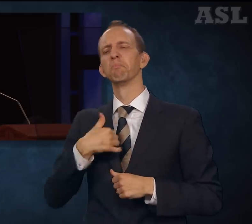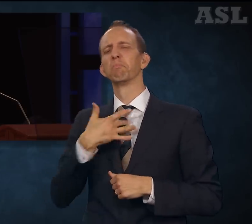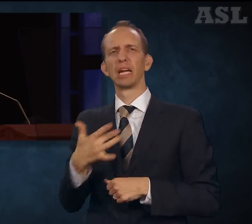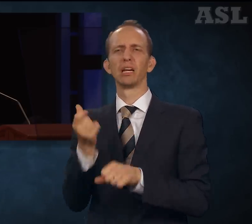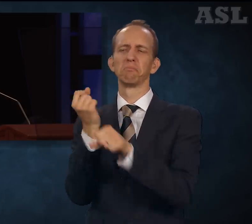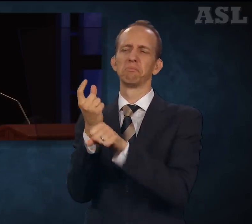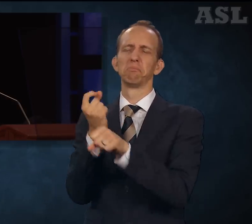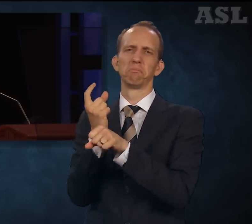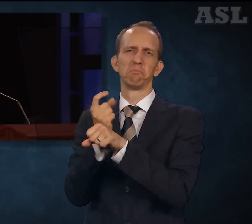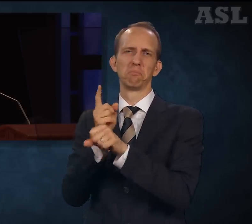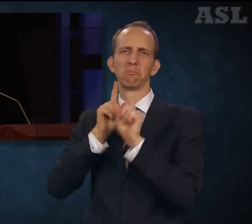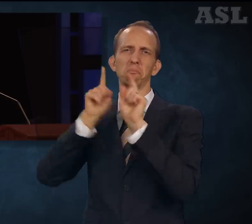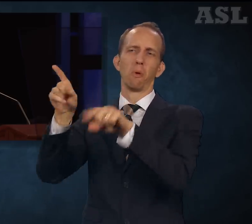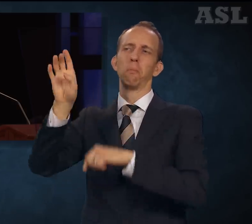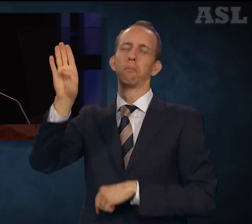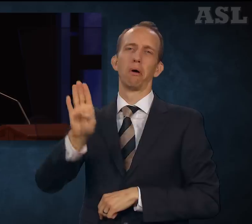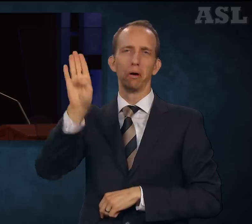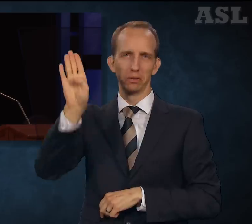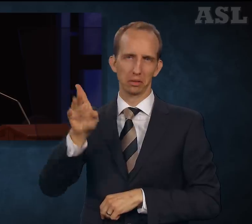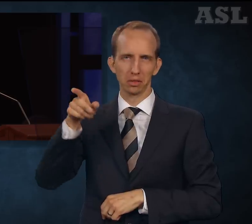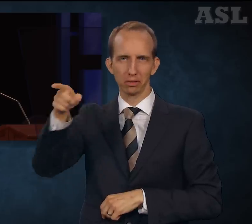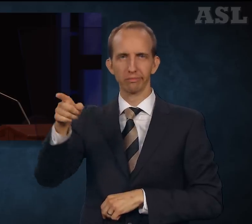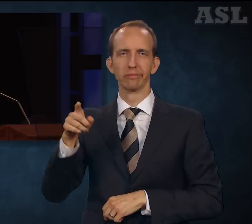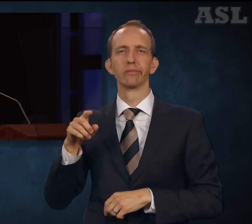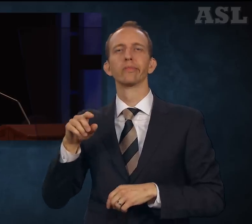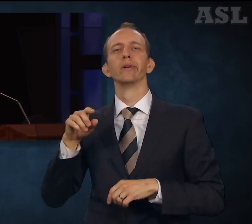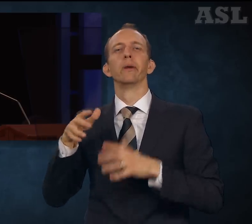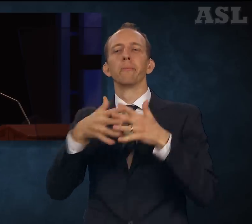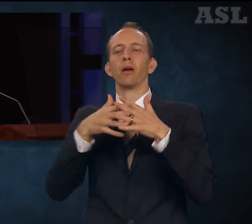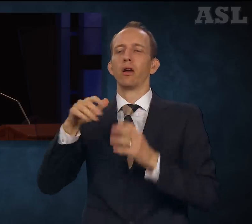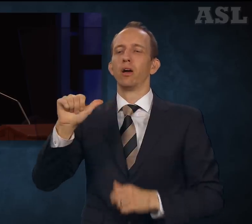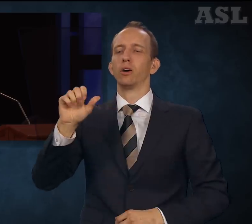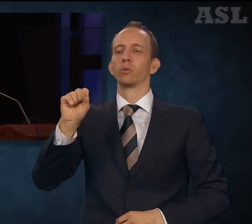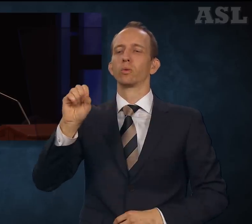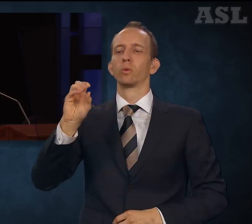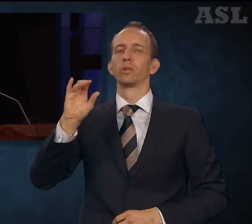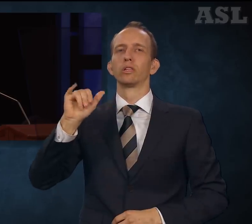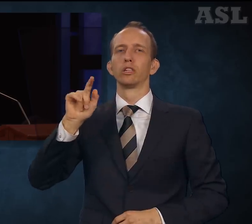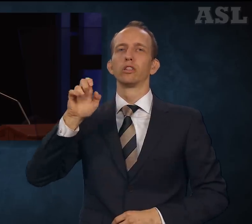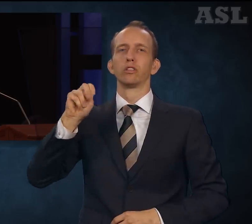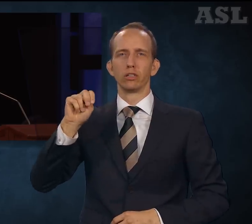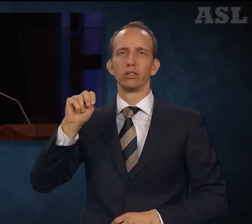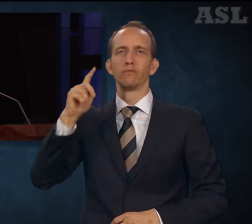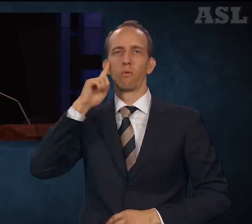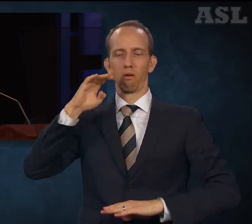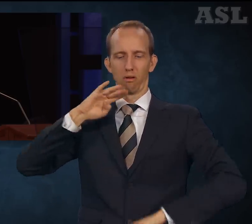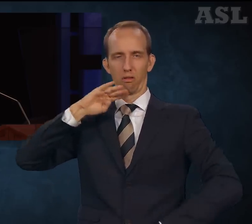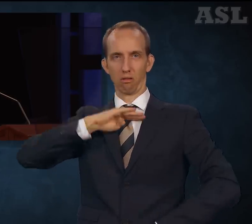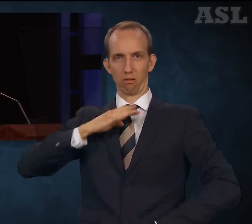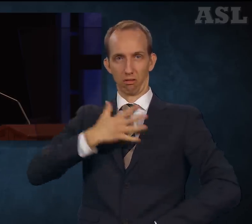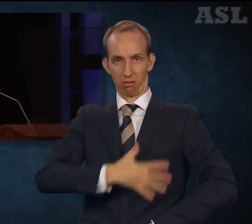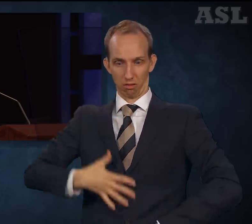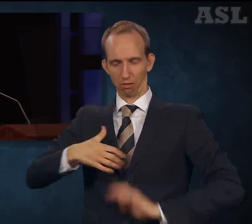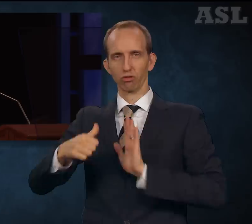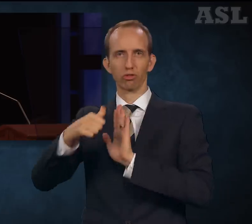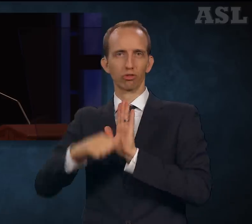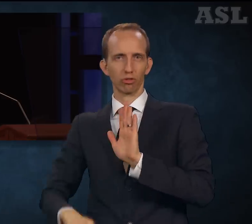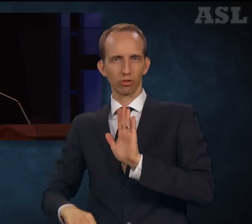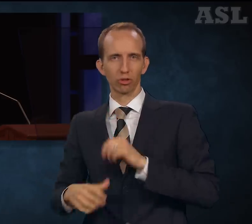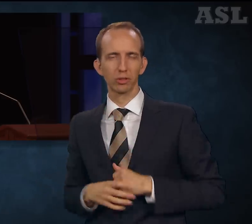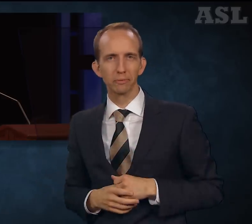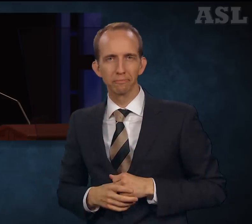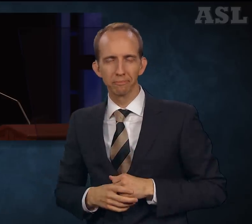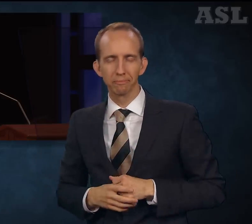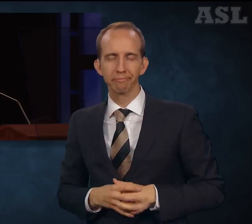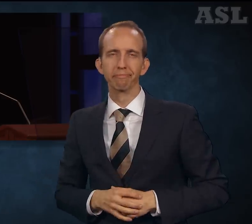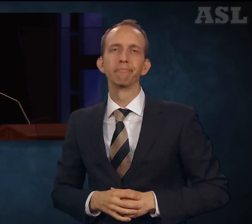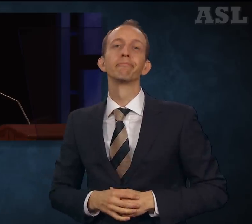PRESIDENT KIMBALL'S CHARGE, I